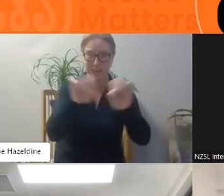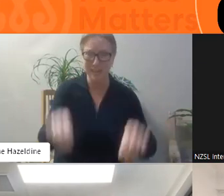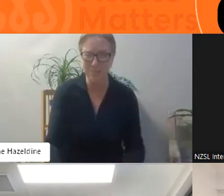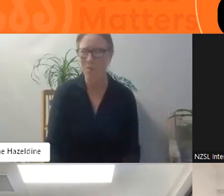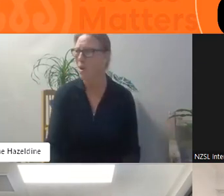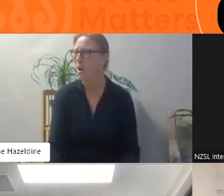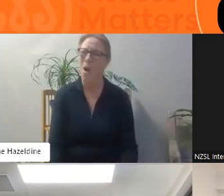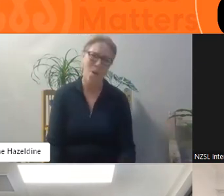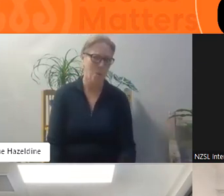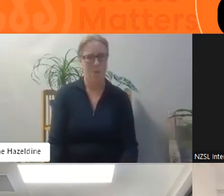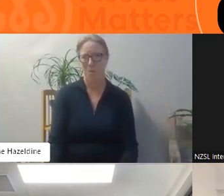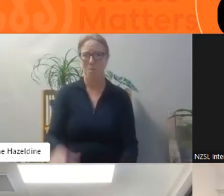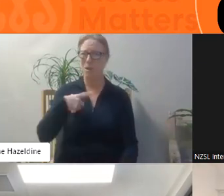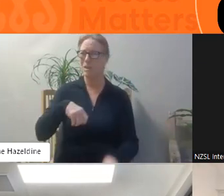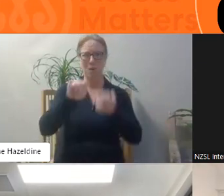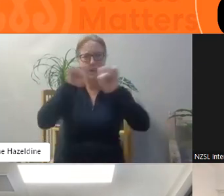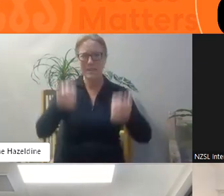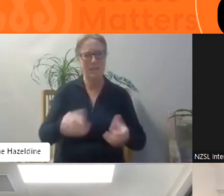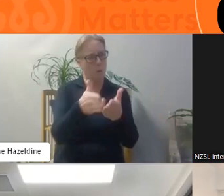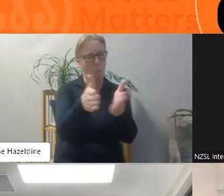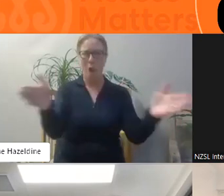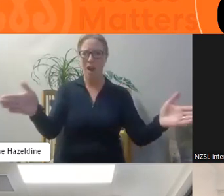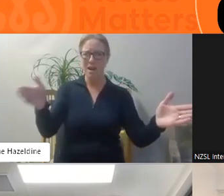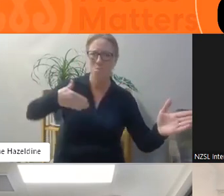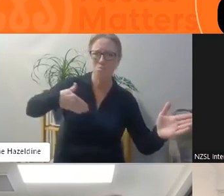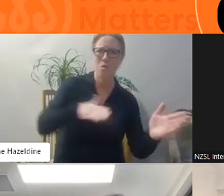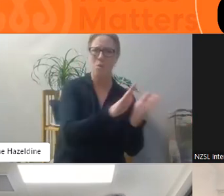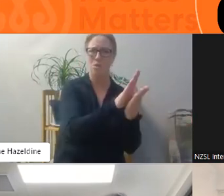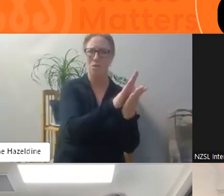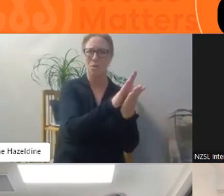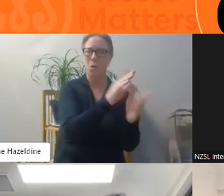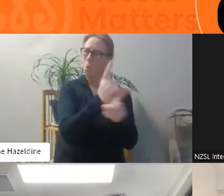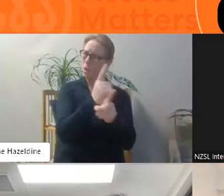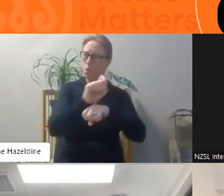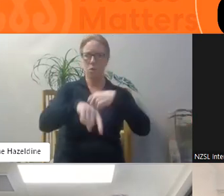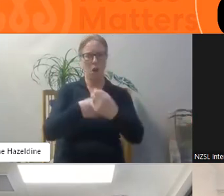a systemic approach. We talked a lot about personalised learning,